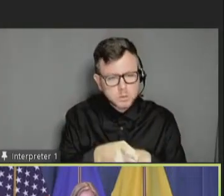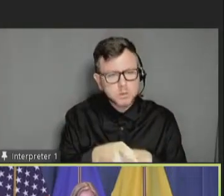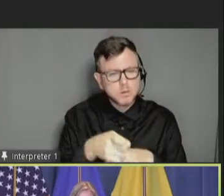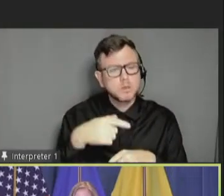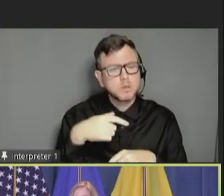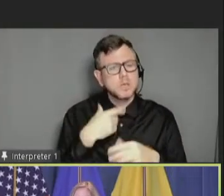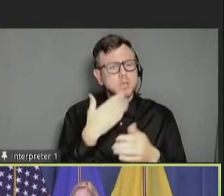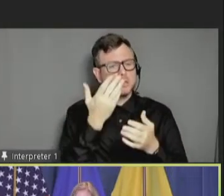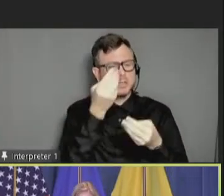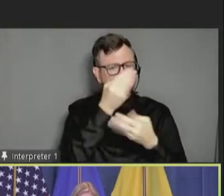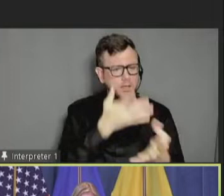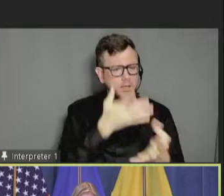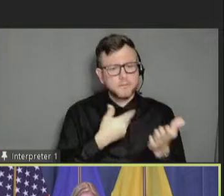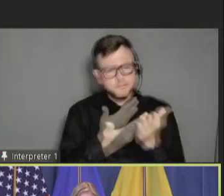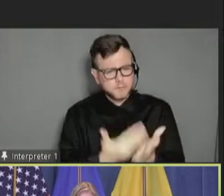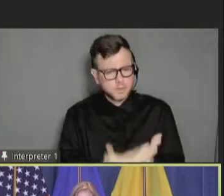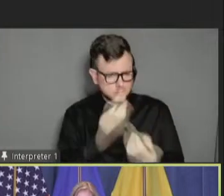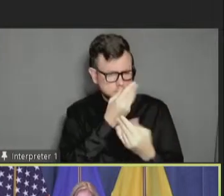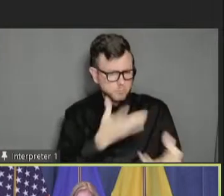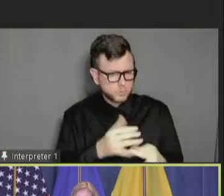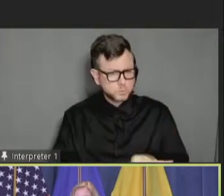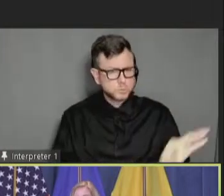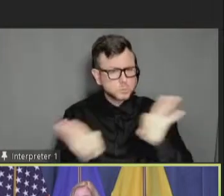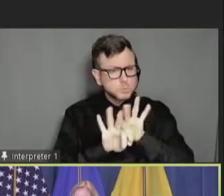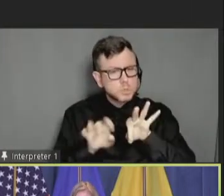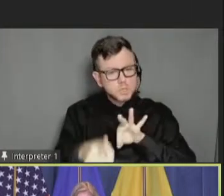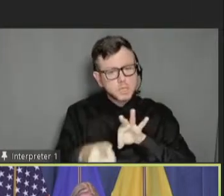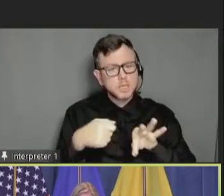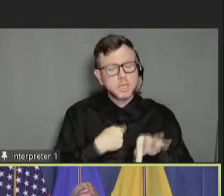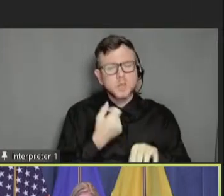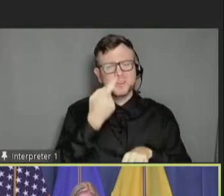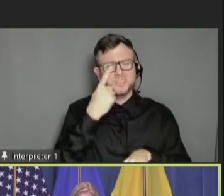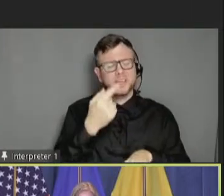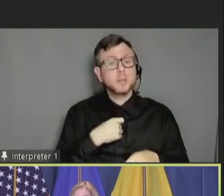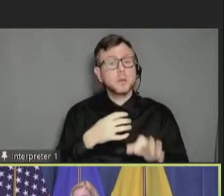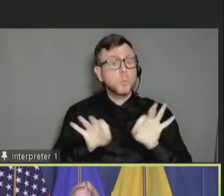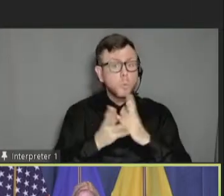factors in encouraging vaccination is the human-to-human connection or positive peer